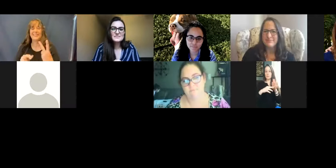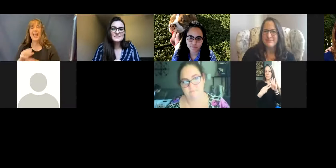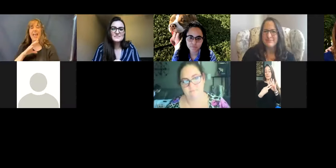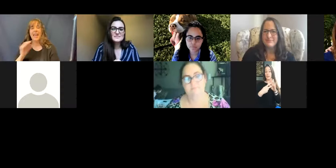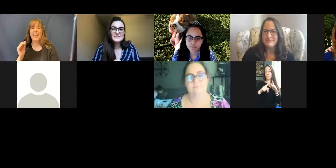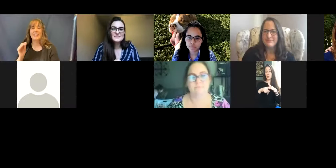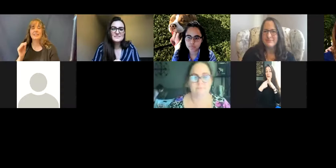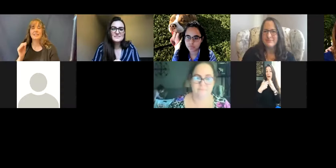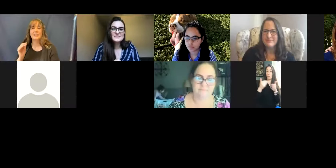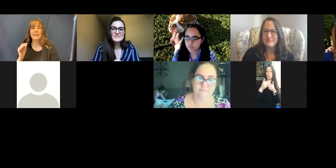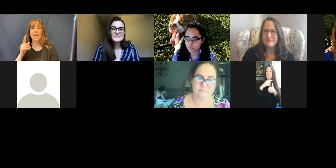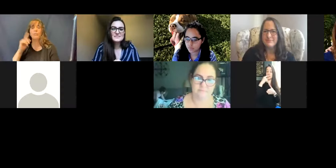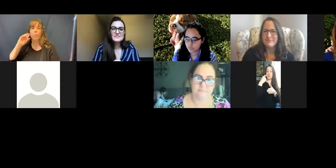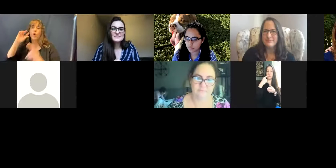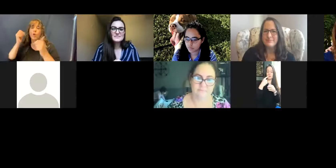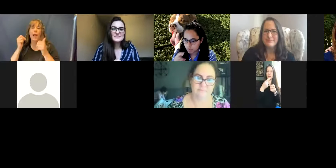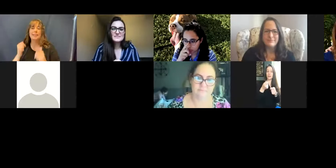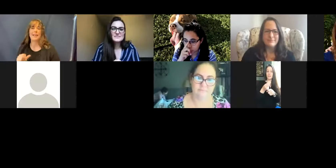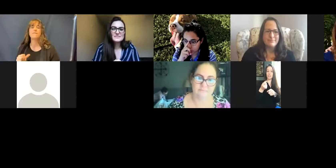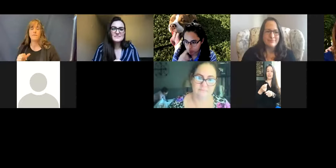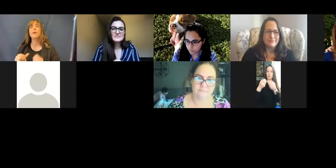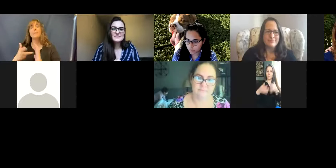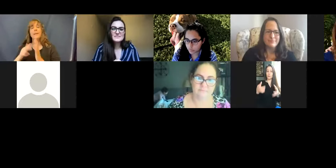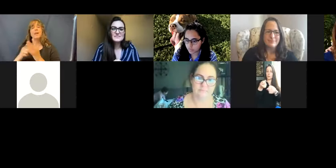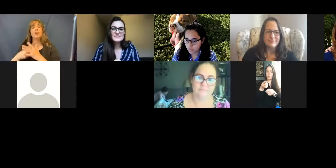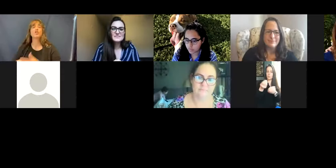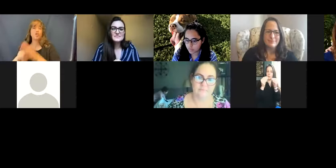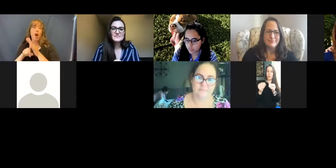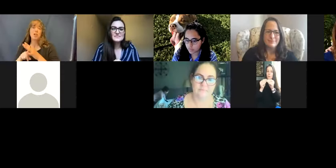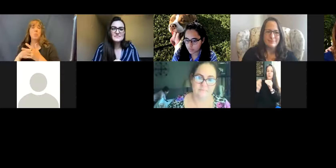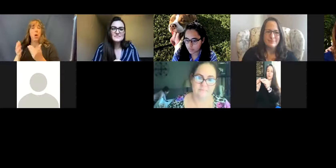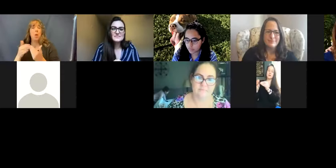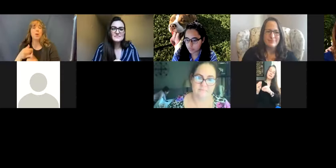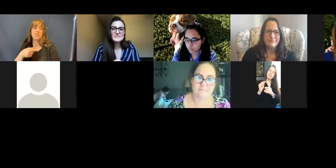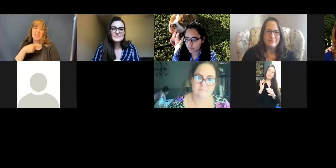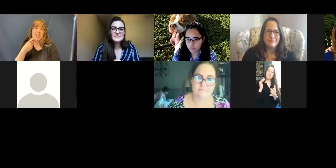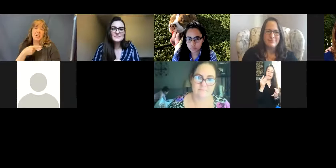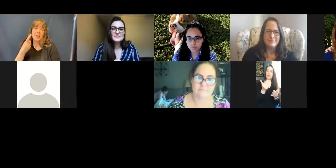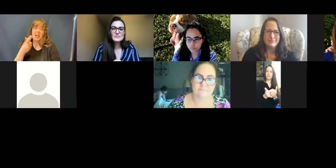which means I started out close to hearing, and then every year I would lose a little